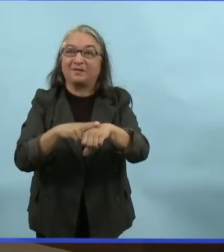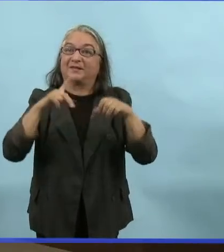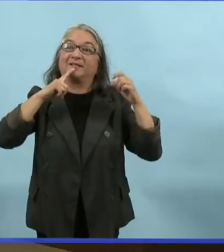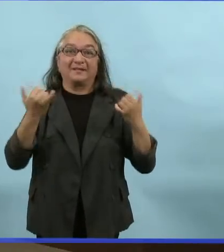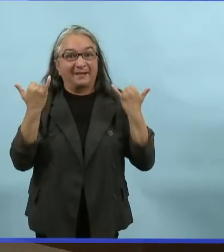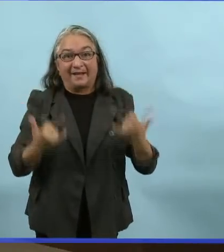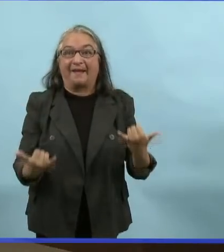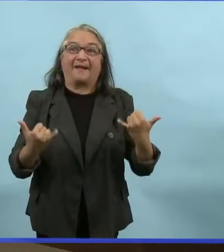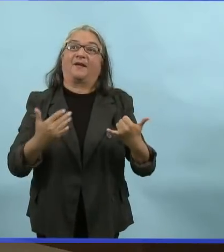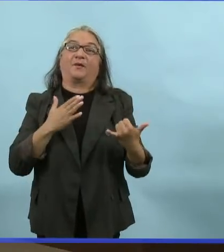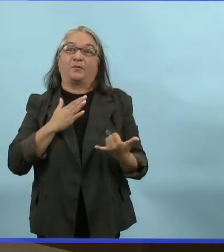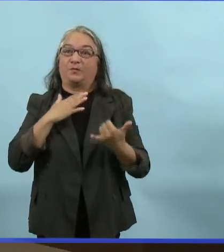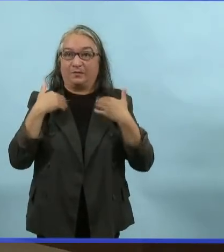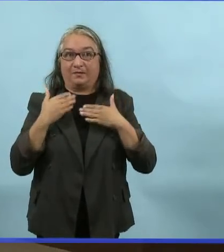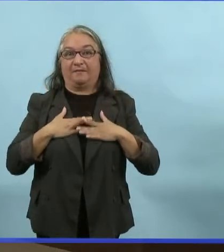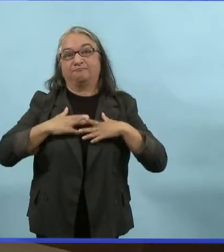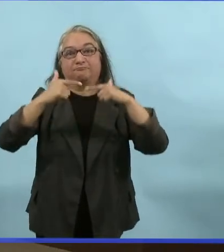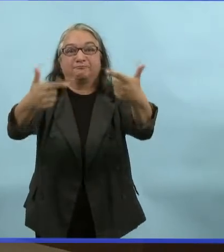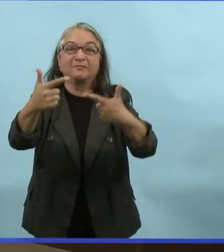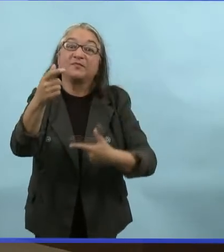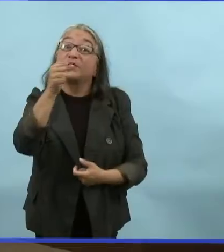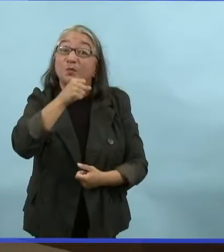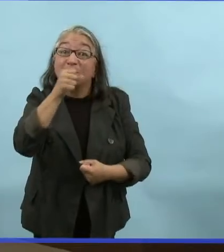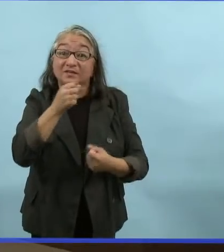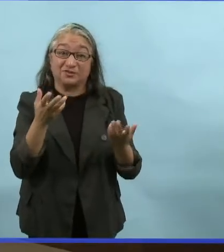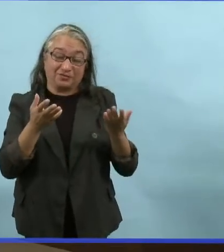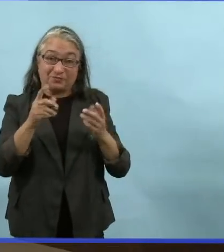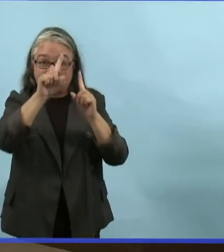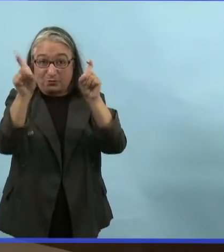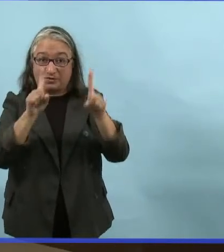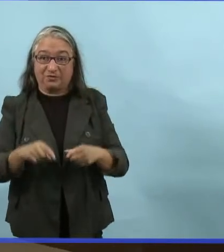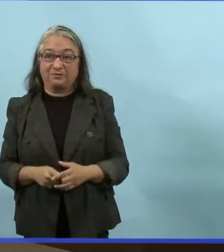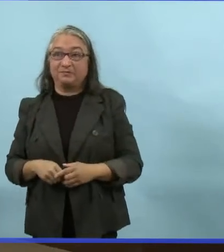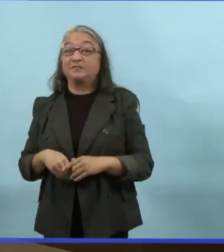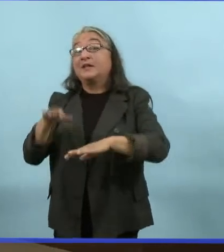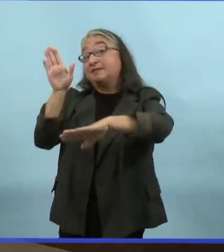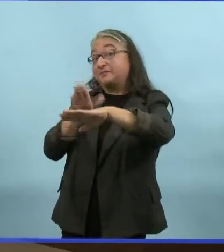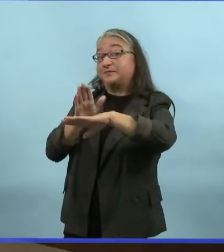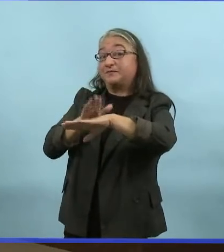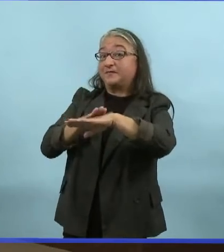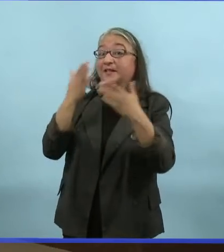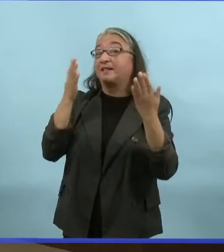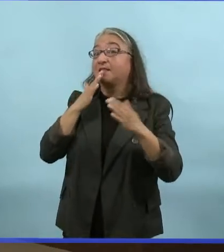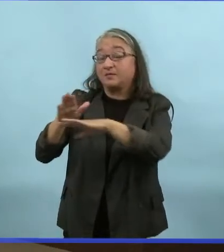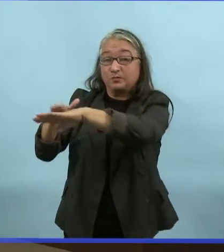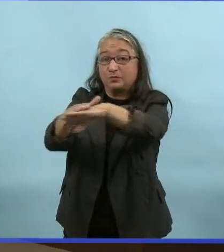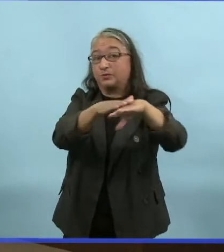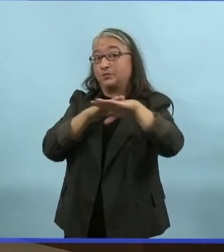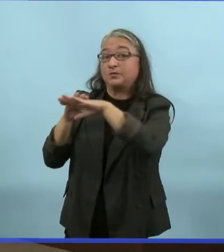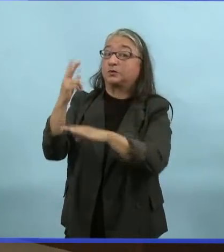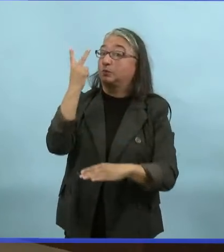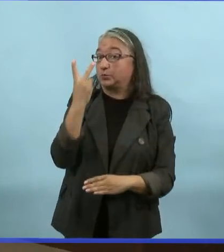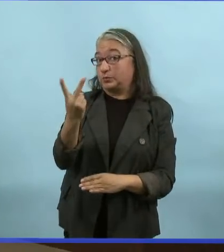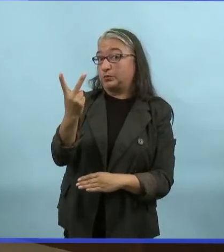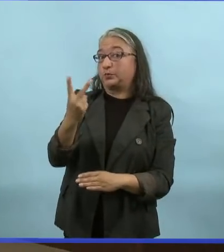thank you doctor a reminder to our reporters on the line you will have one preliminary and one